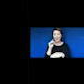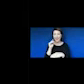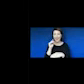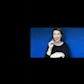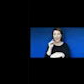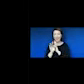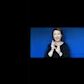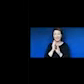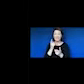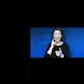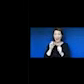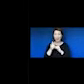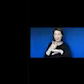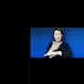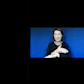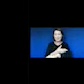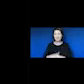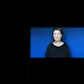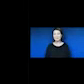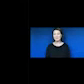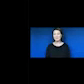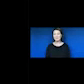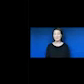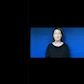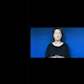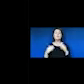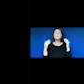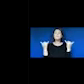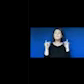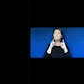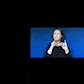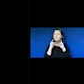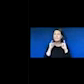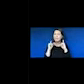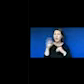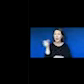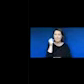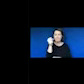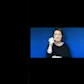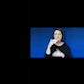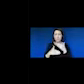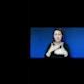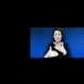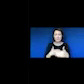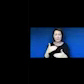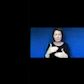Then moving on to the interview and placement process, in this particular situation, the